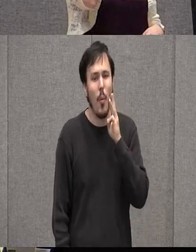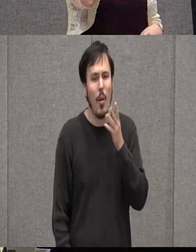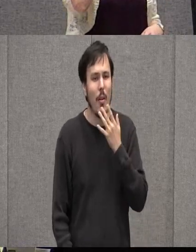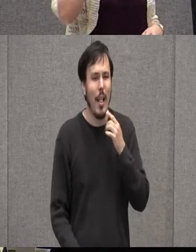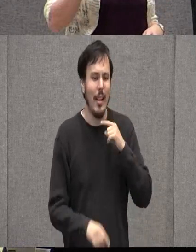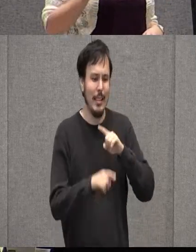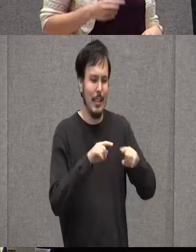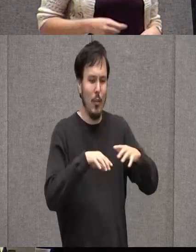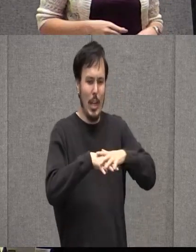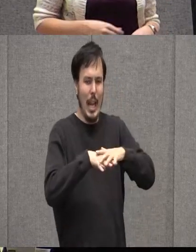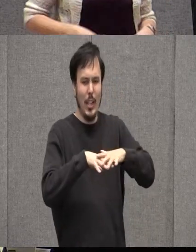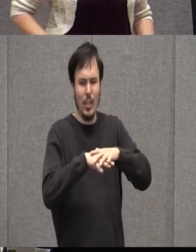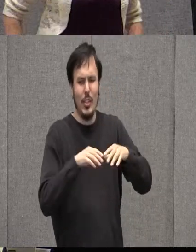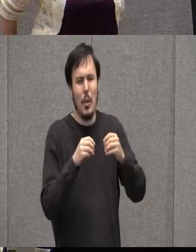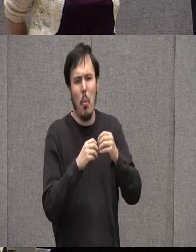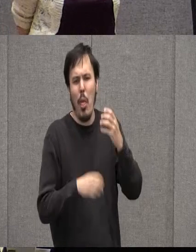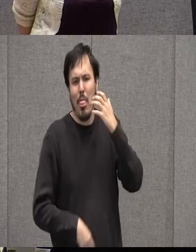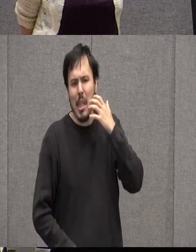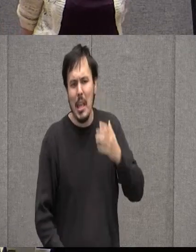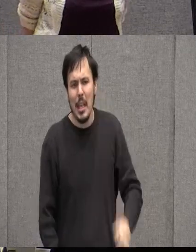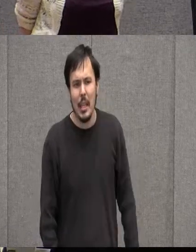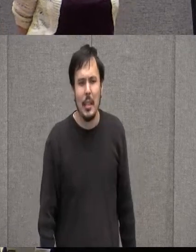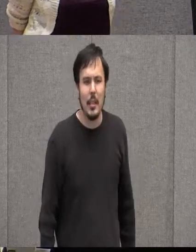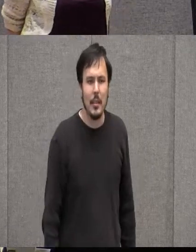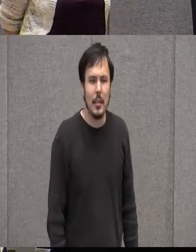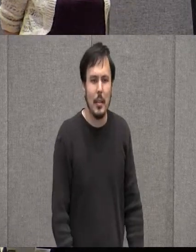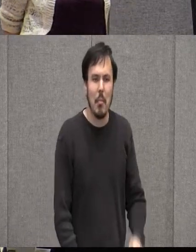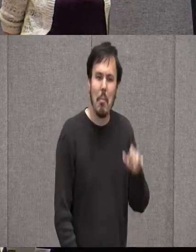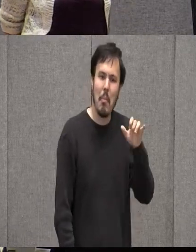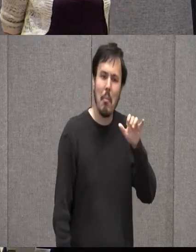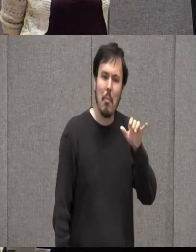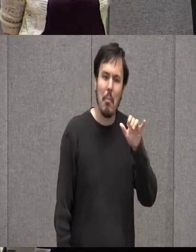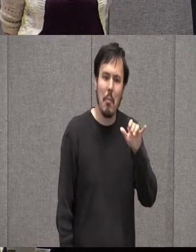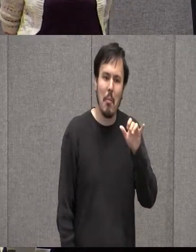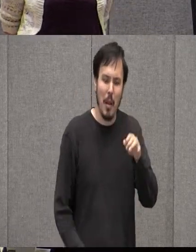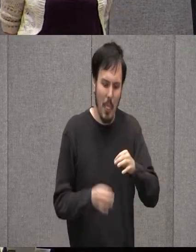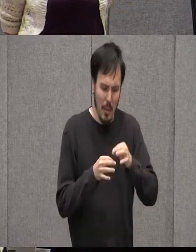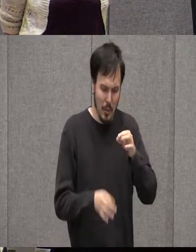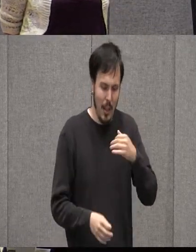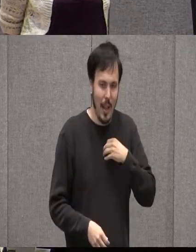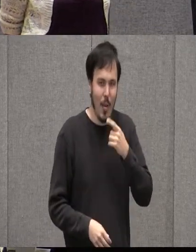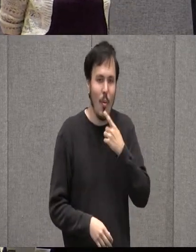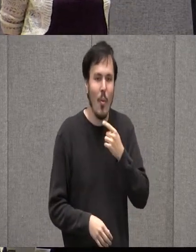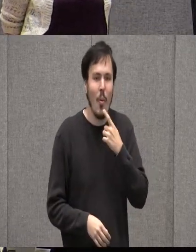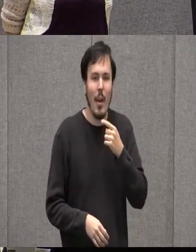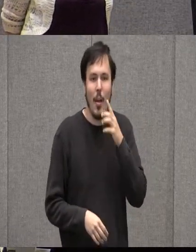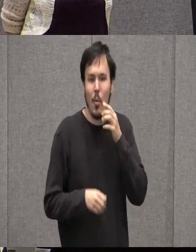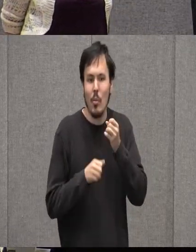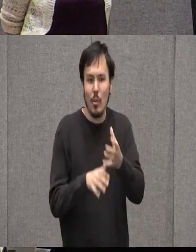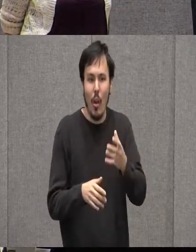It's a little bit thicker. Ooh, that straw had a little bit of red on it. I bet it makes a little bit of purple.